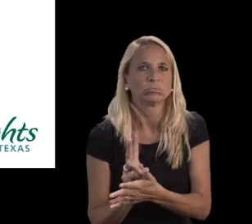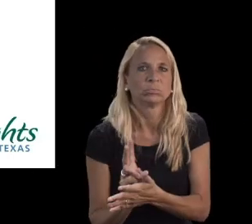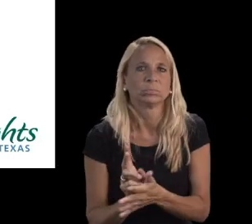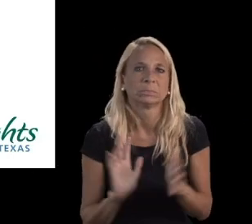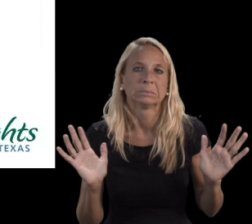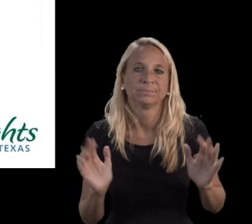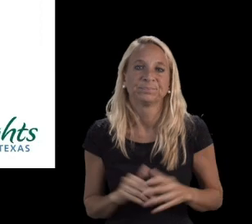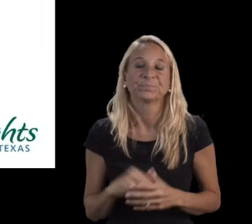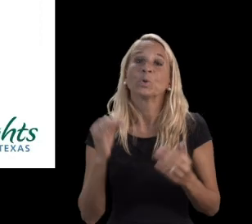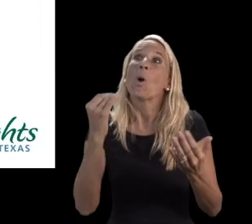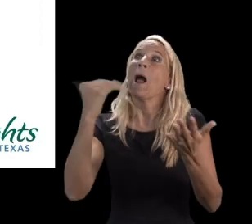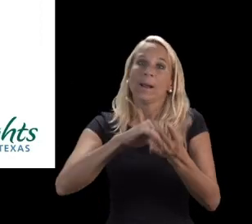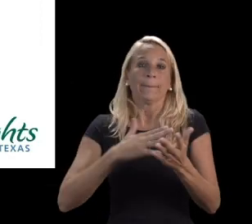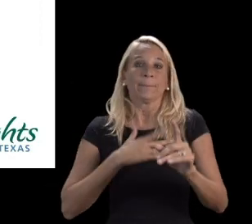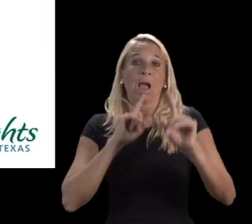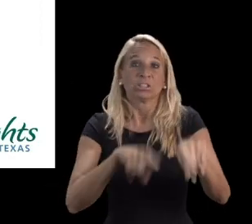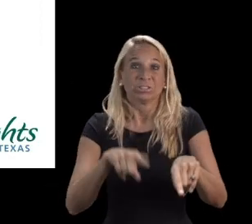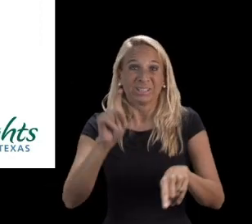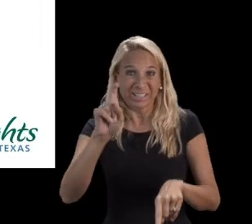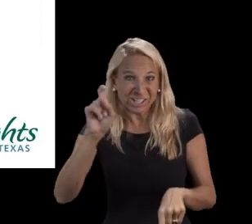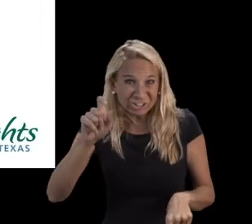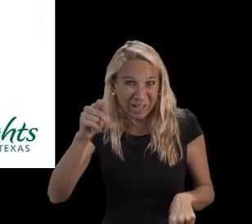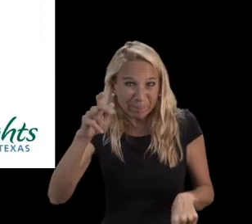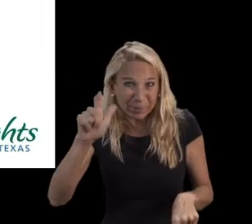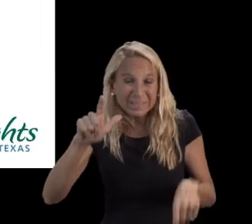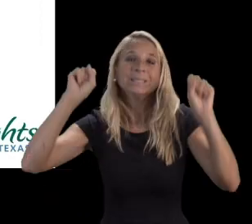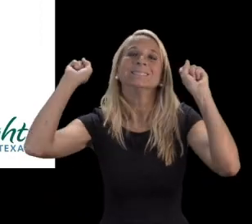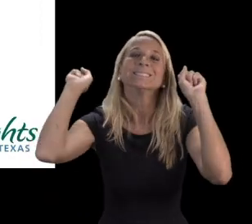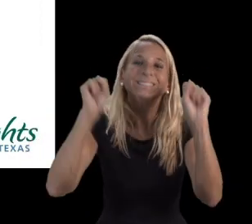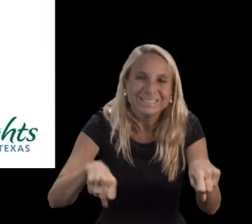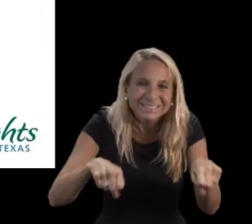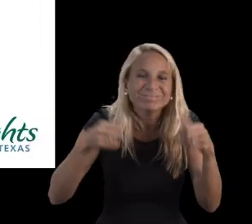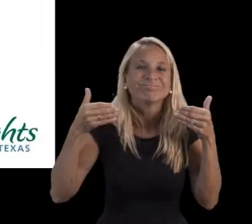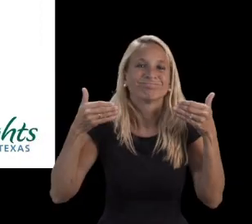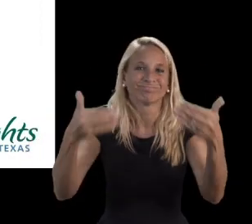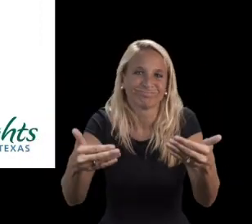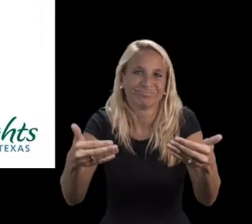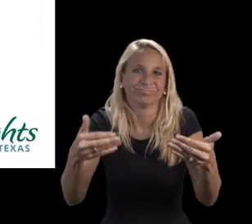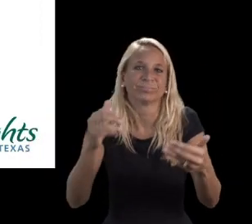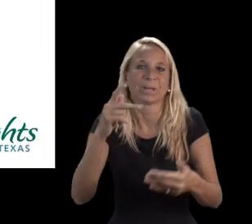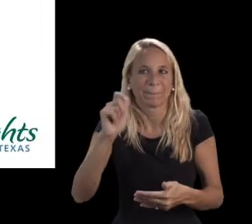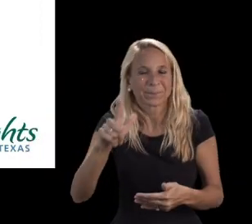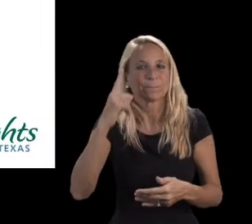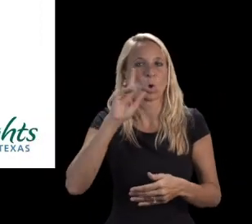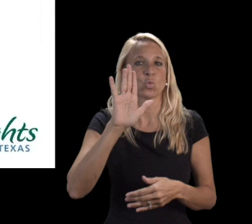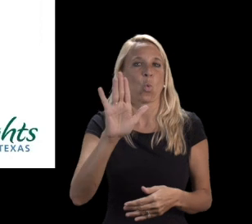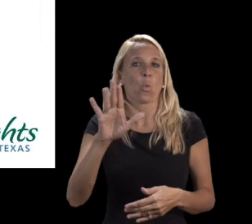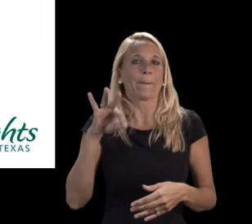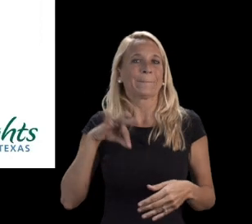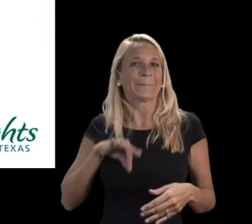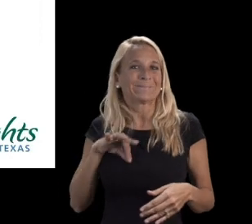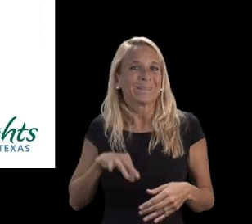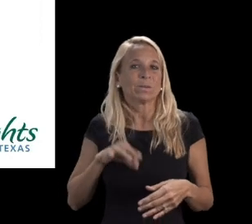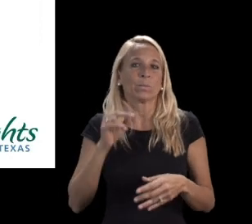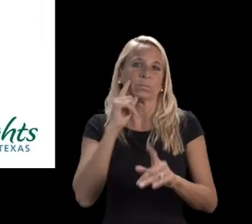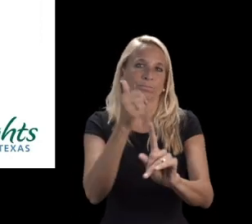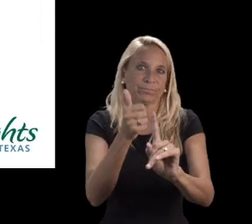continue your benefits while you can. Don't throw that option away for your beneficiary. Or you as beneficiary, don't give your option away.